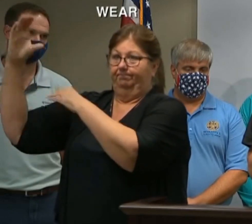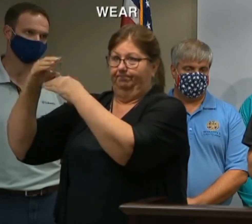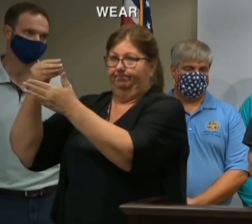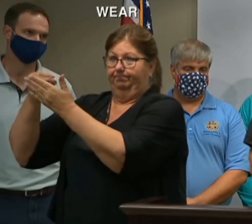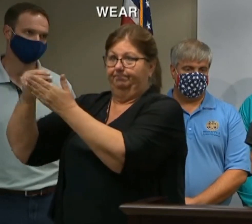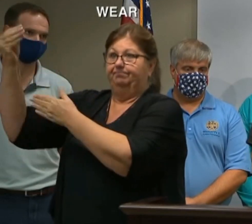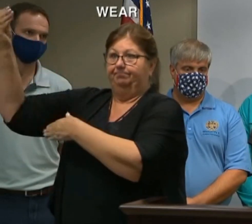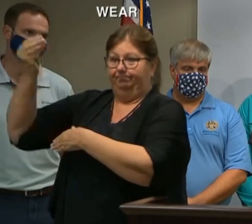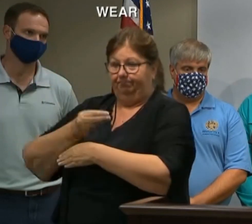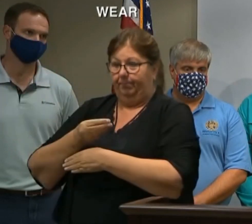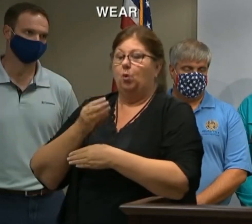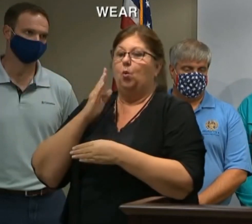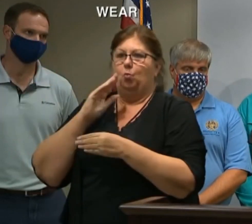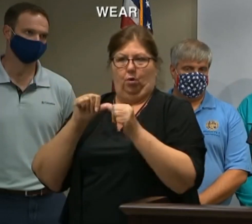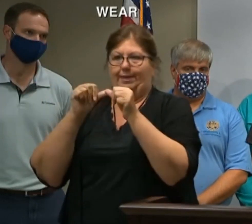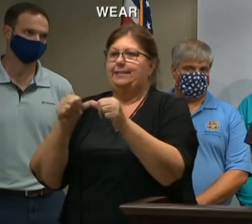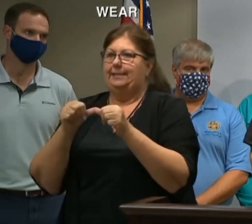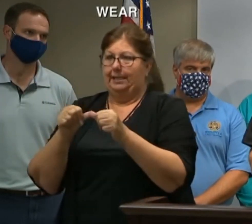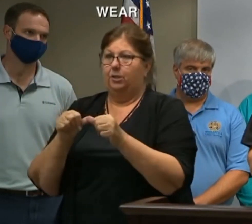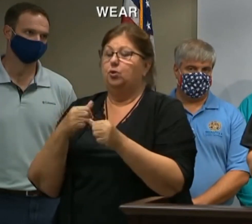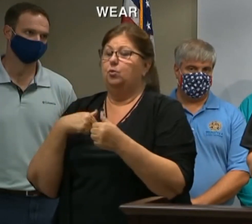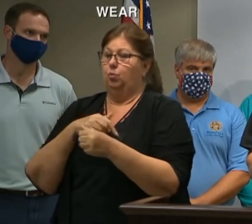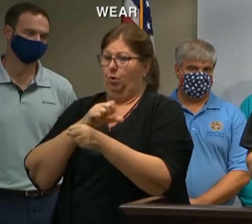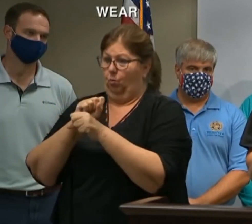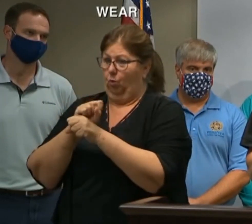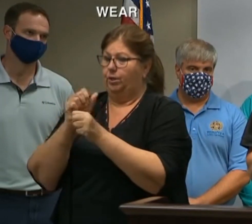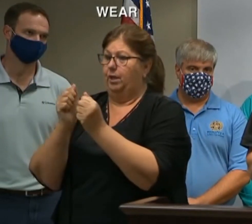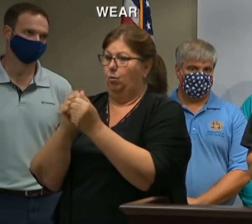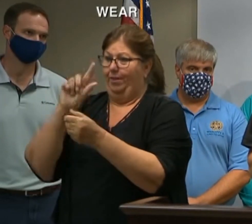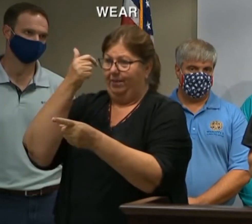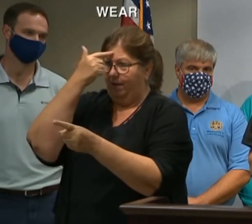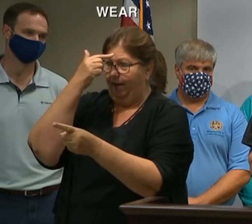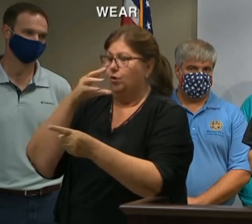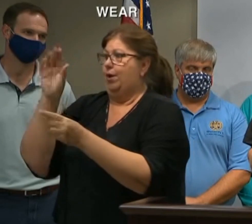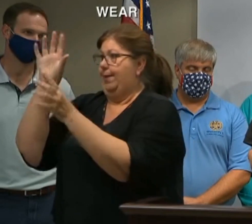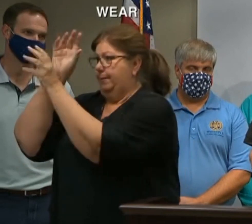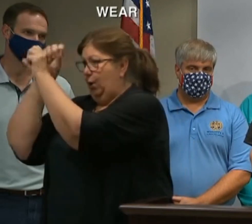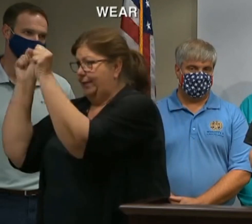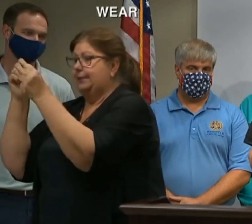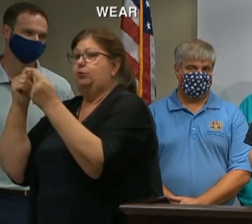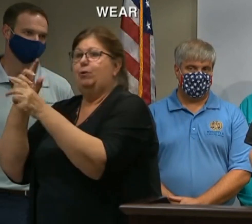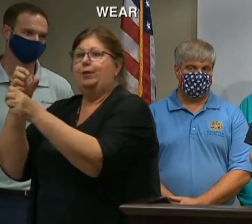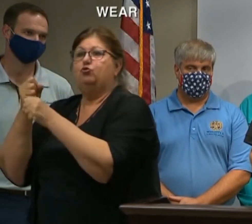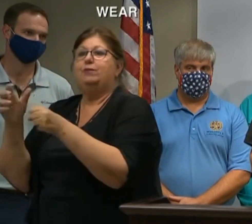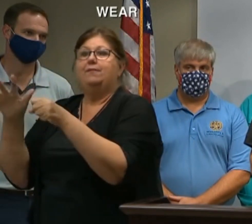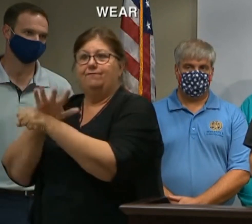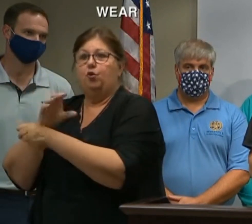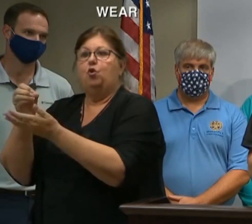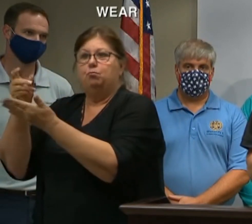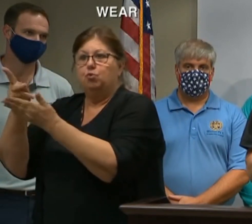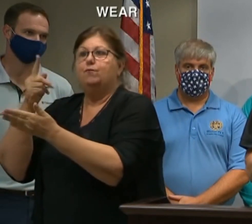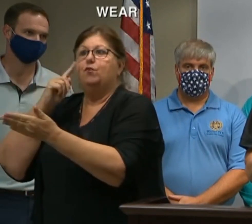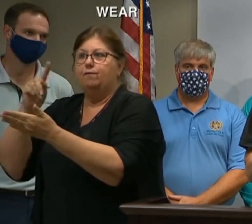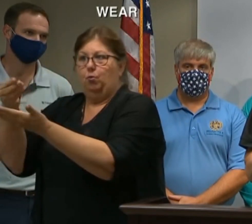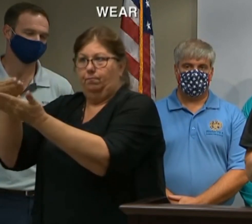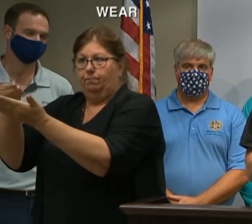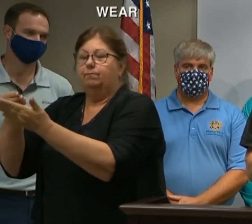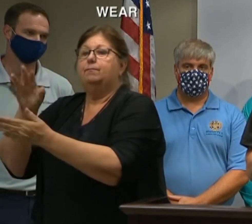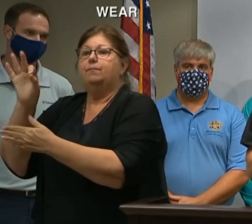working on the request from the governor to the president for a major declaration again we're working on that and our goal is to get it as quickly